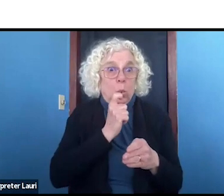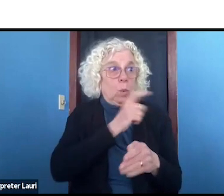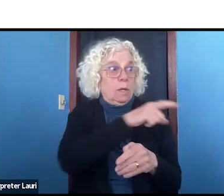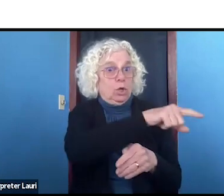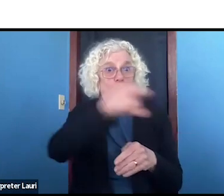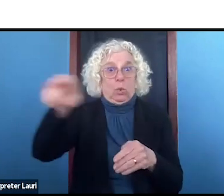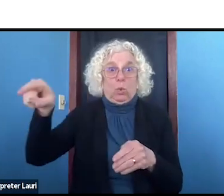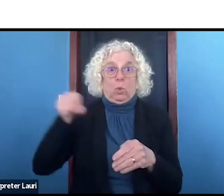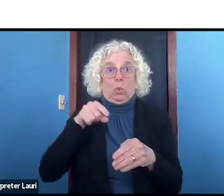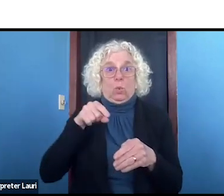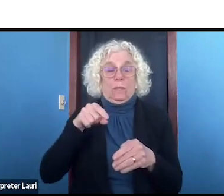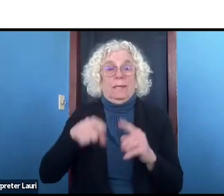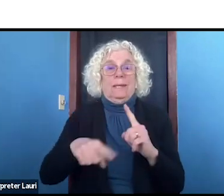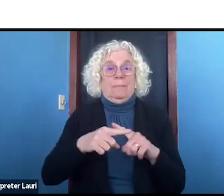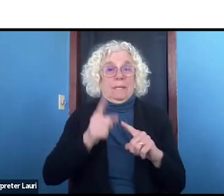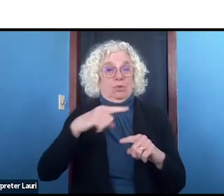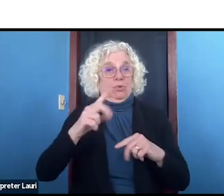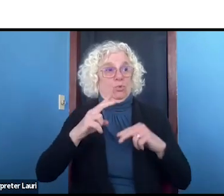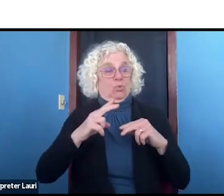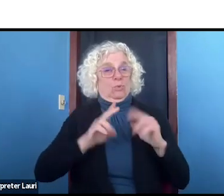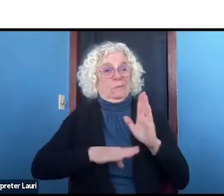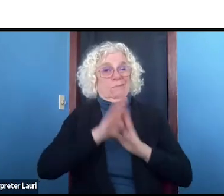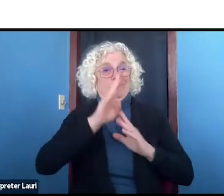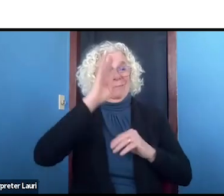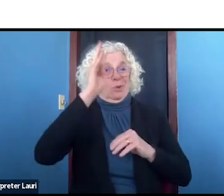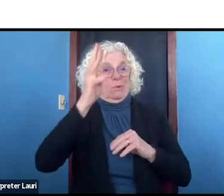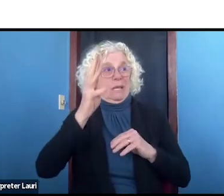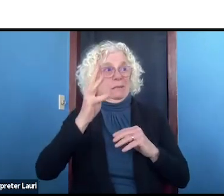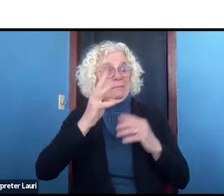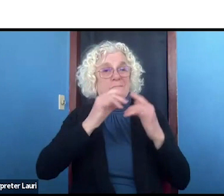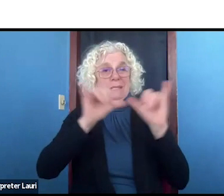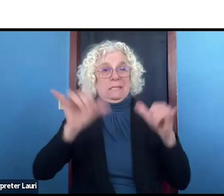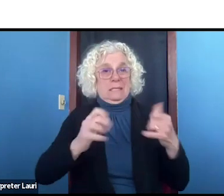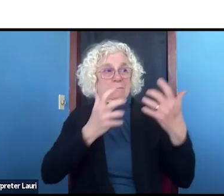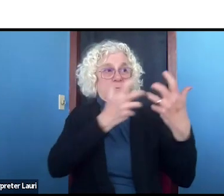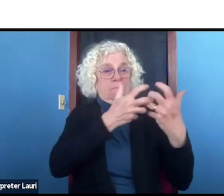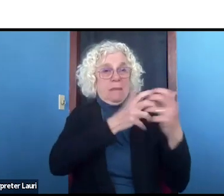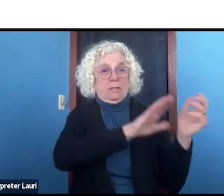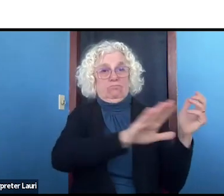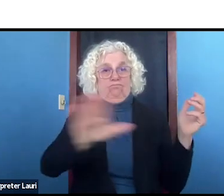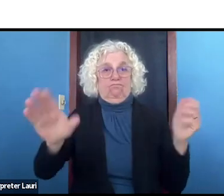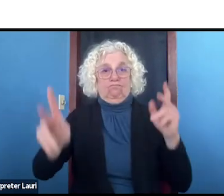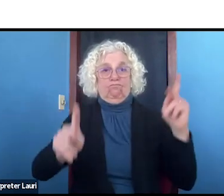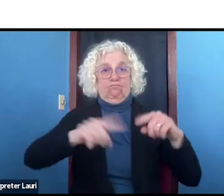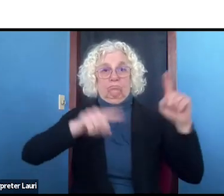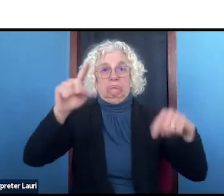building systems that are tailored to serve diverse populations. So we're very pleased to be in that role now.